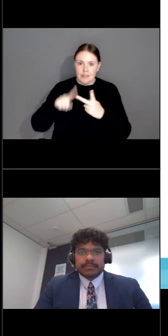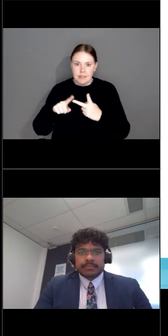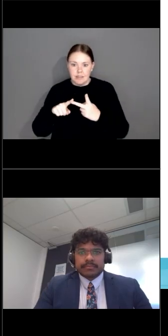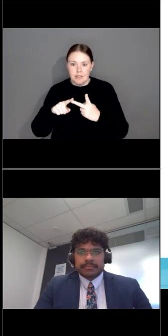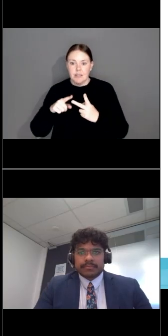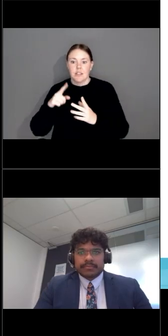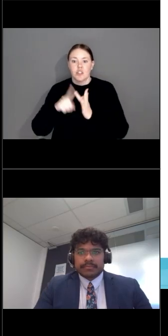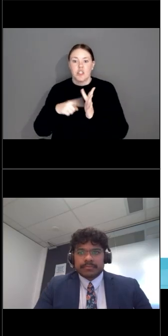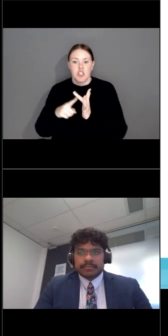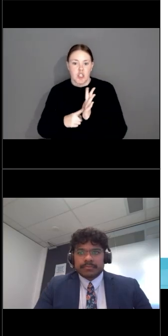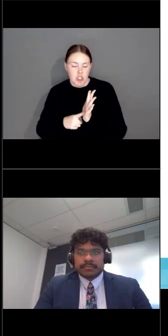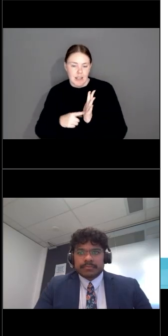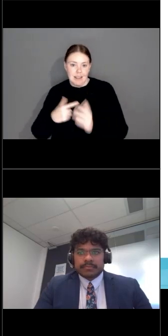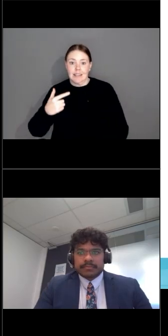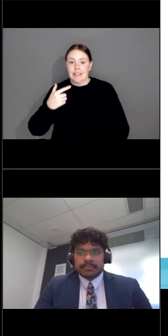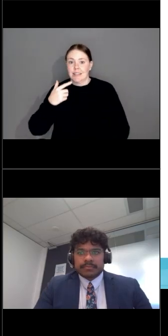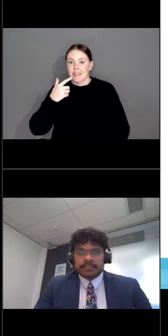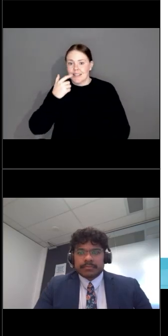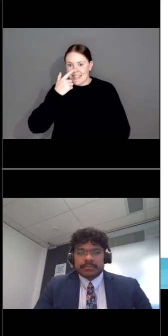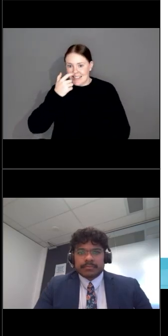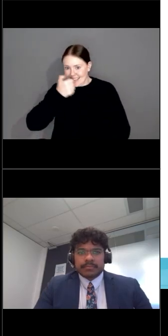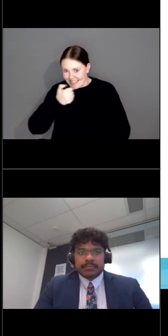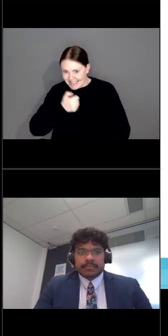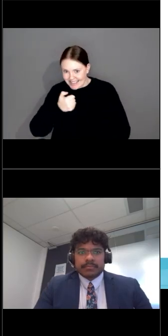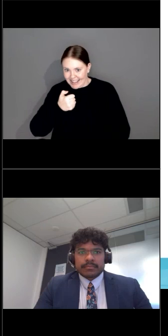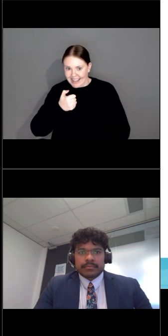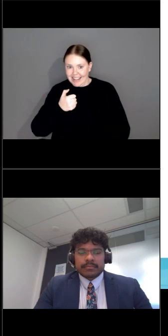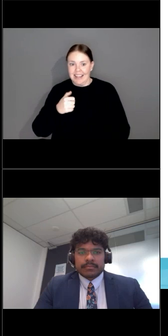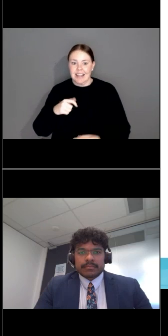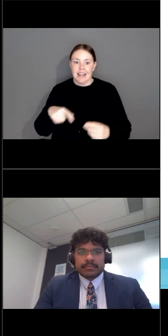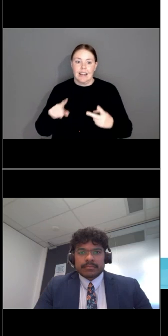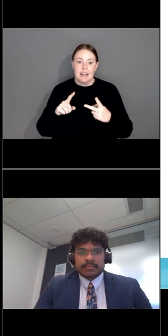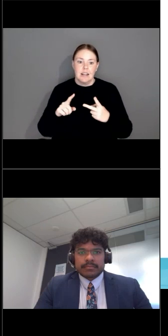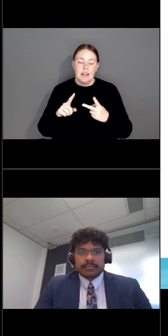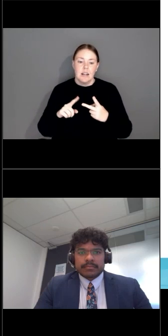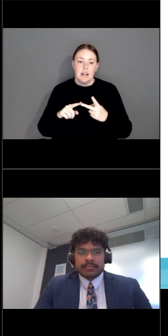scenario again when it comes to the court document because then it meant they had to spend a little